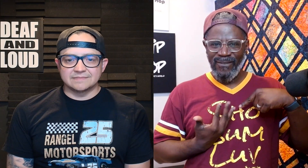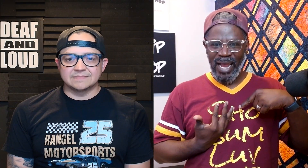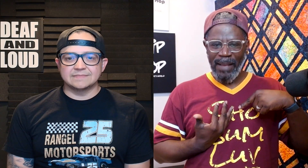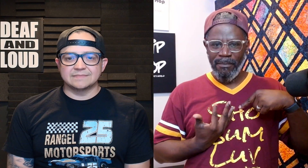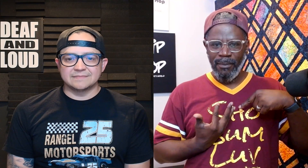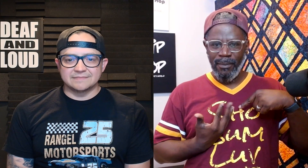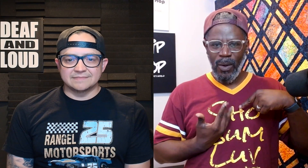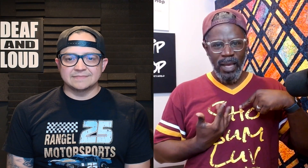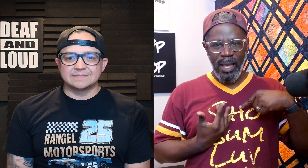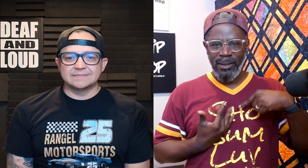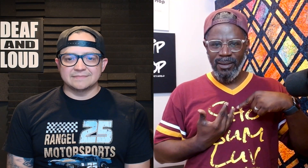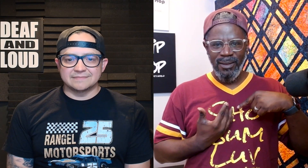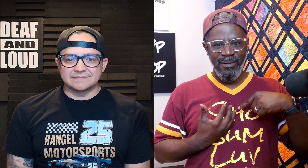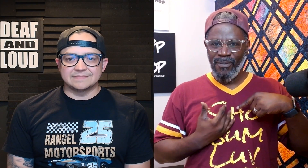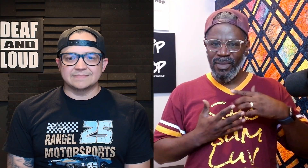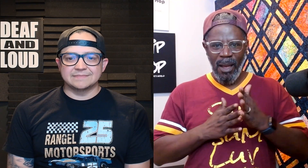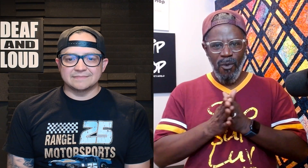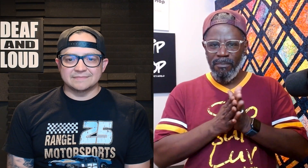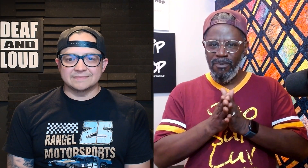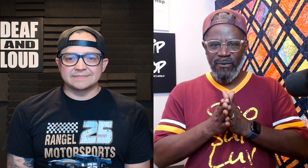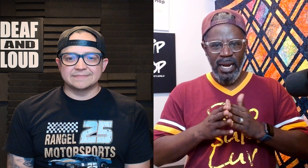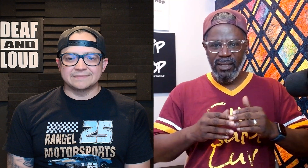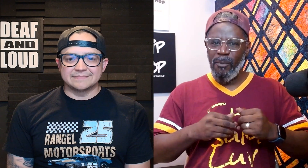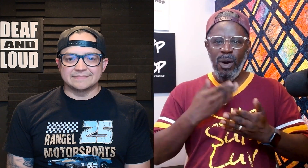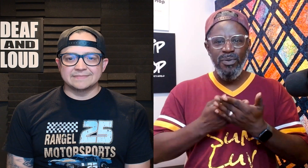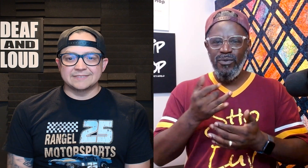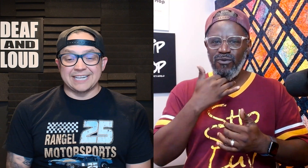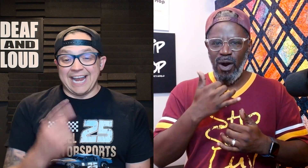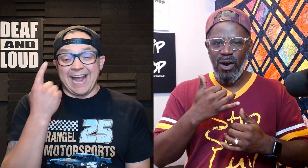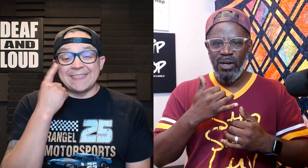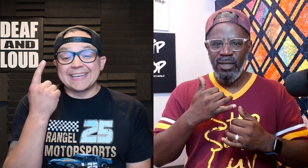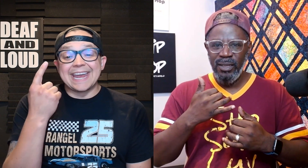There's the flame. Okay, I'm going to be motivated. I'm gonna prove you wrong.